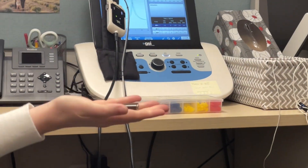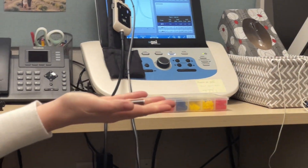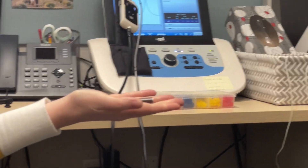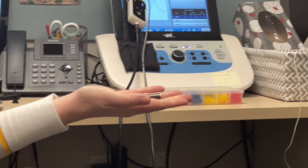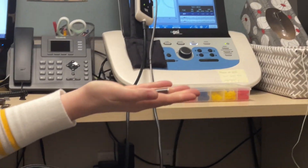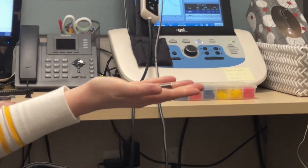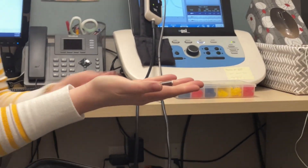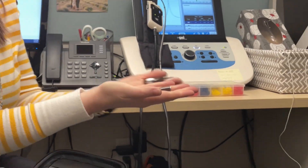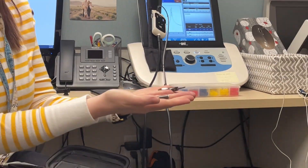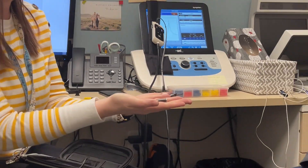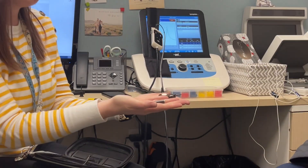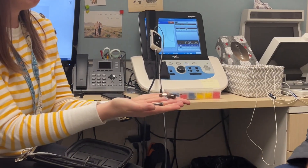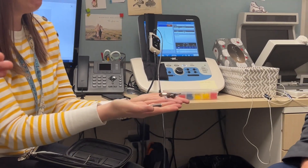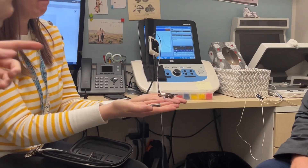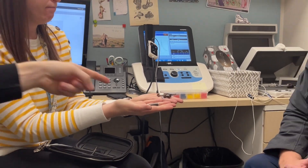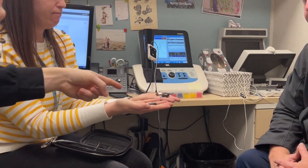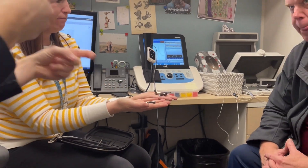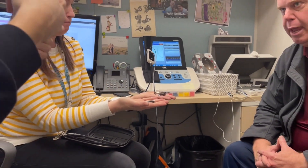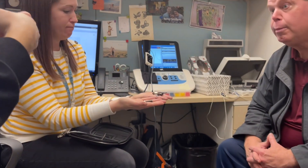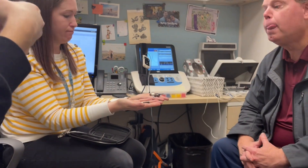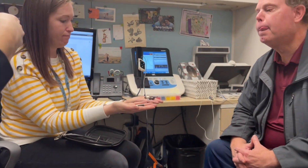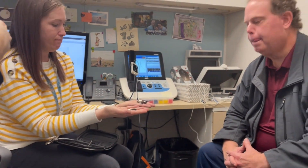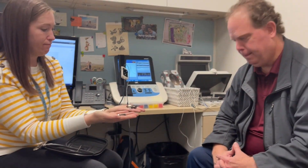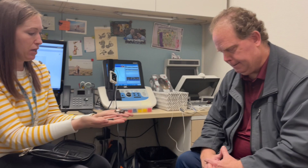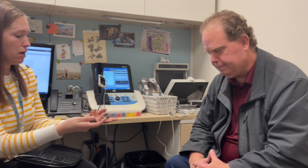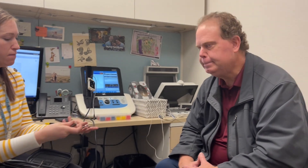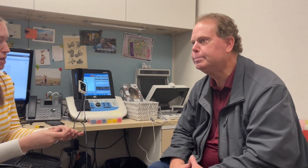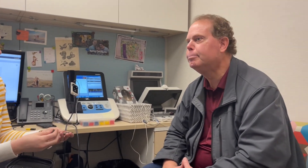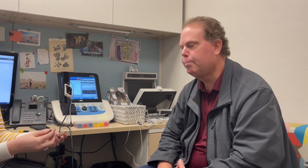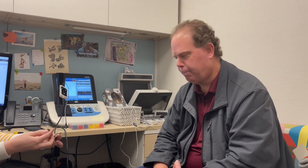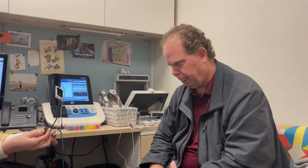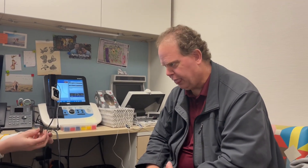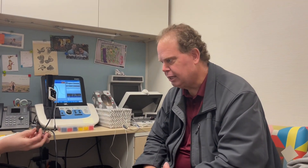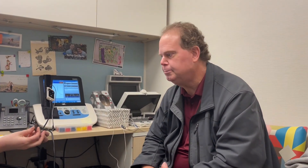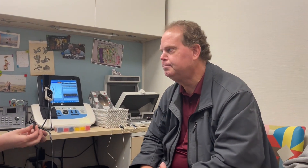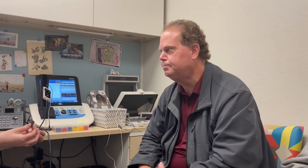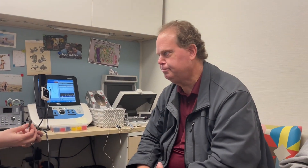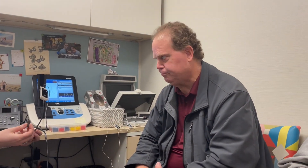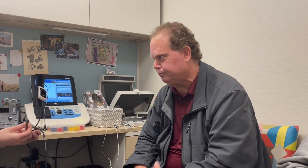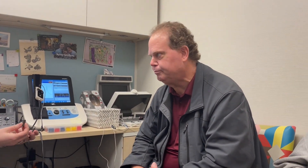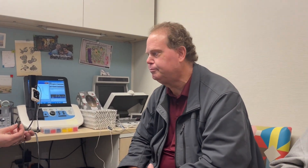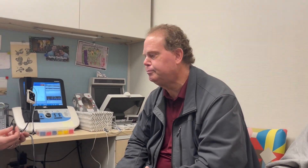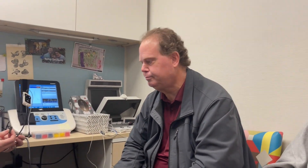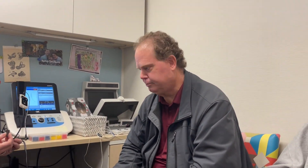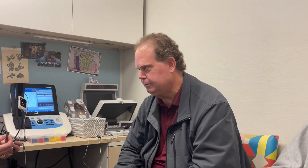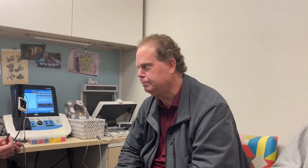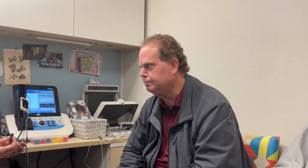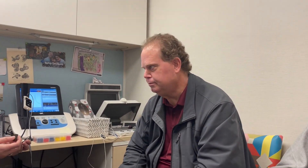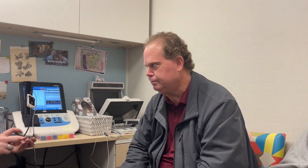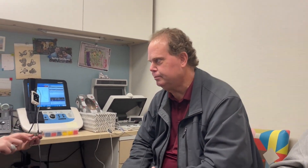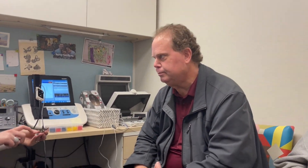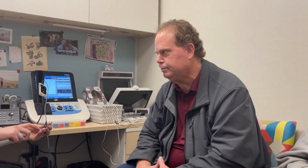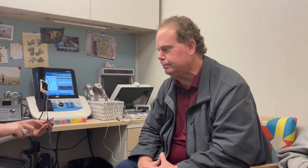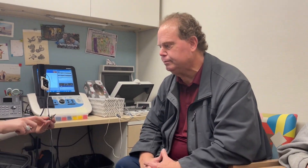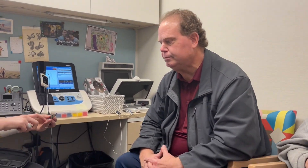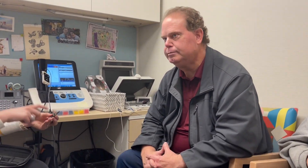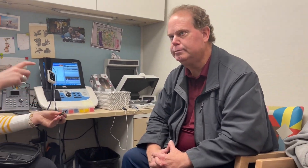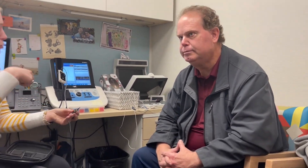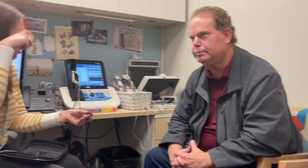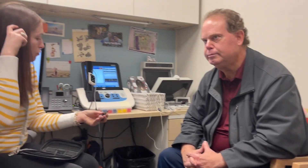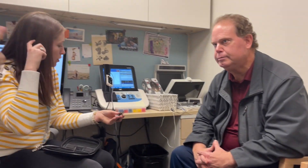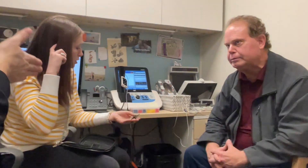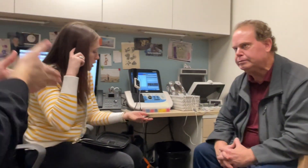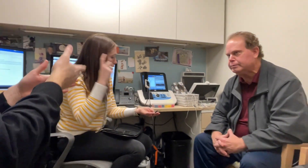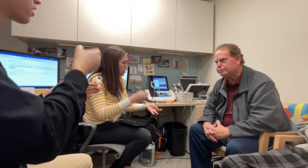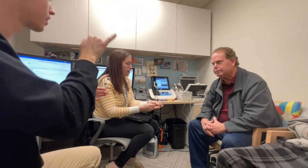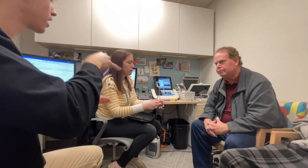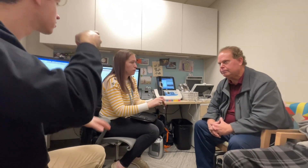battery okay um the processor is the part that goes over your ear and then you've